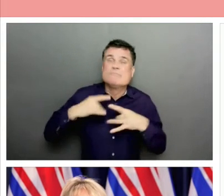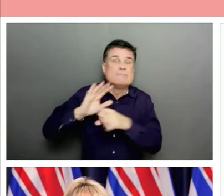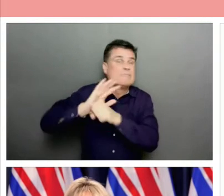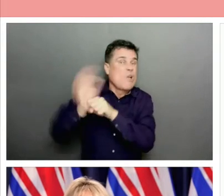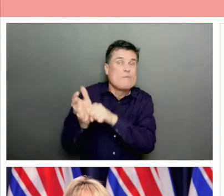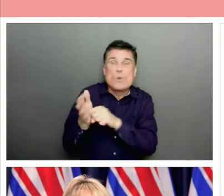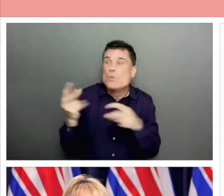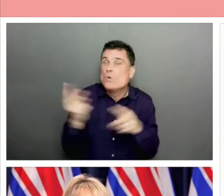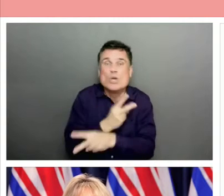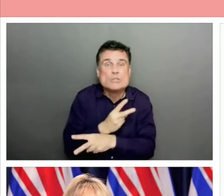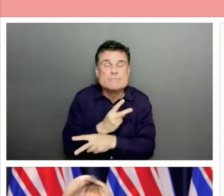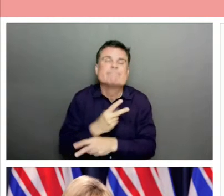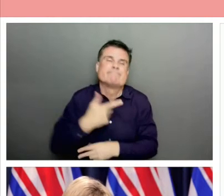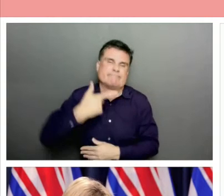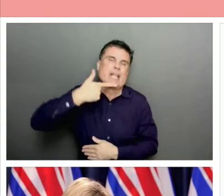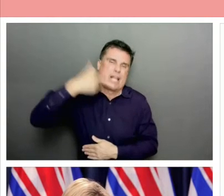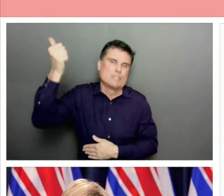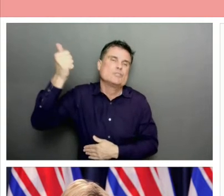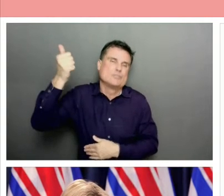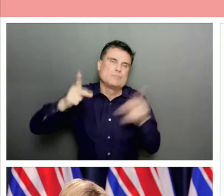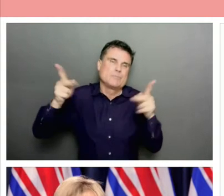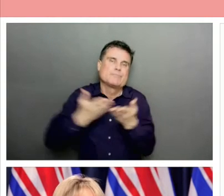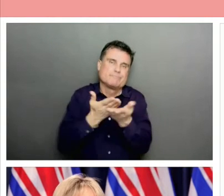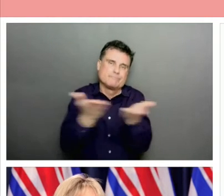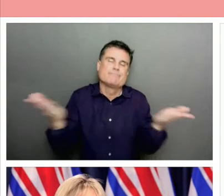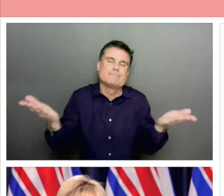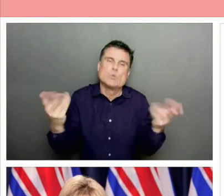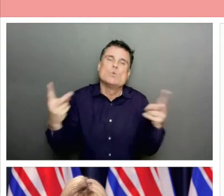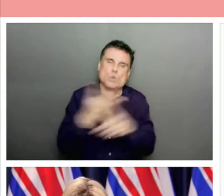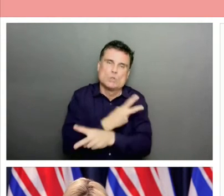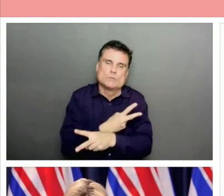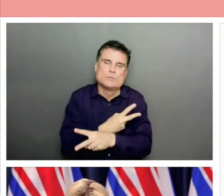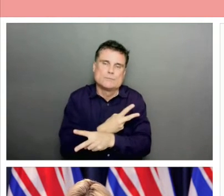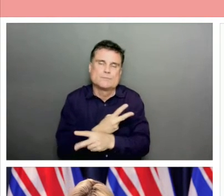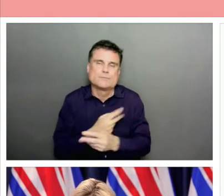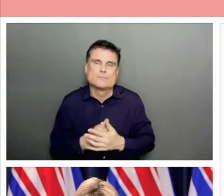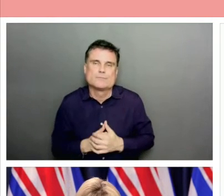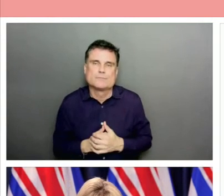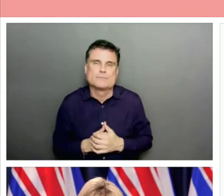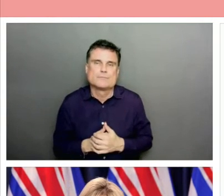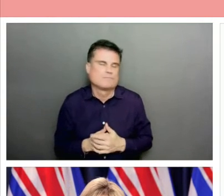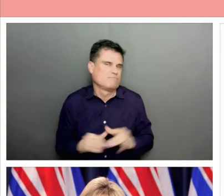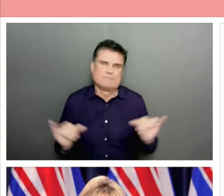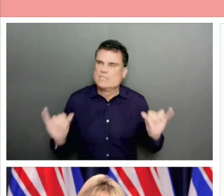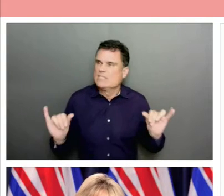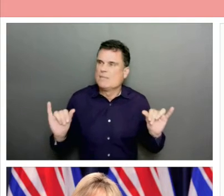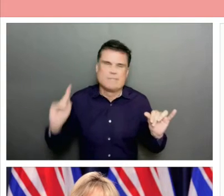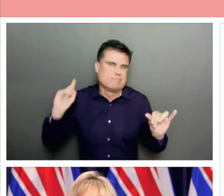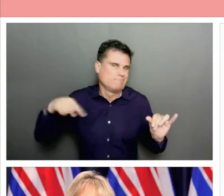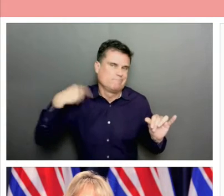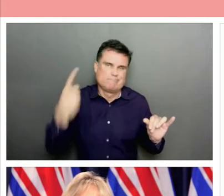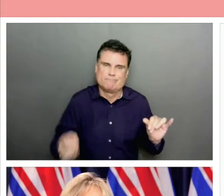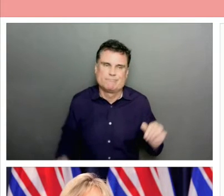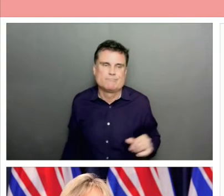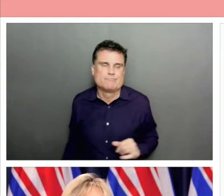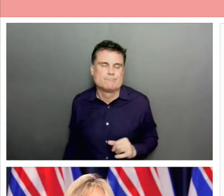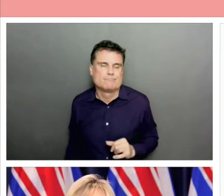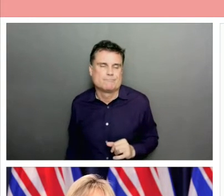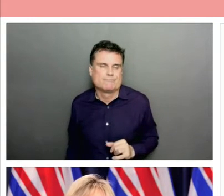under-represented compared to their proportion in the population. These are things that we know are really important to